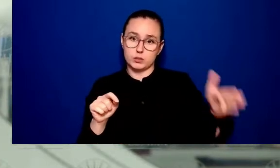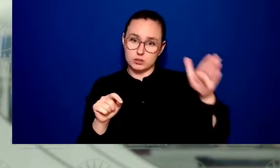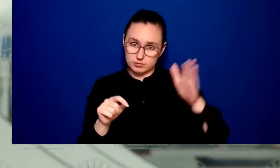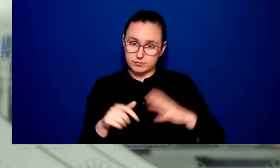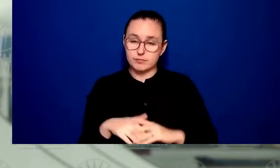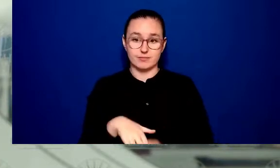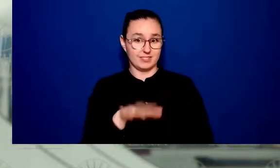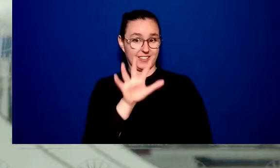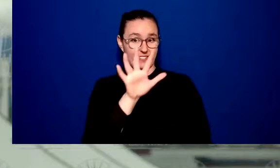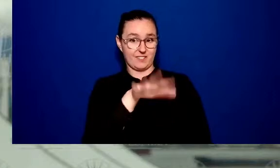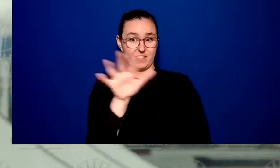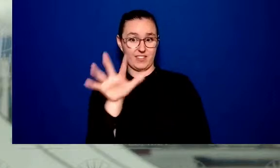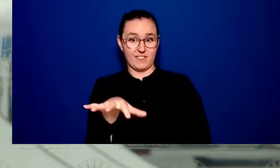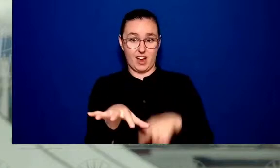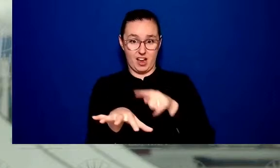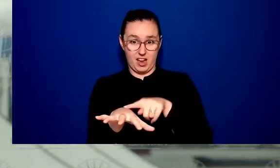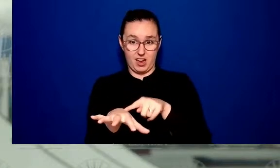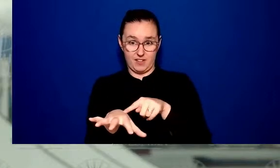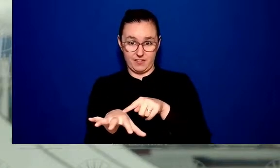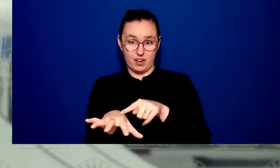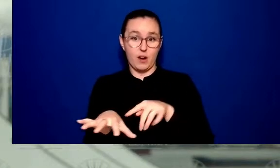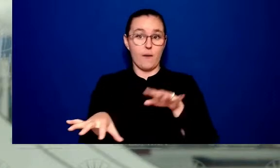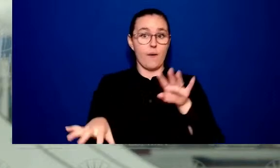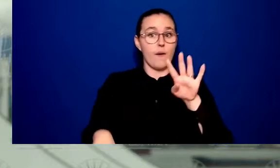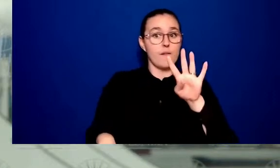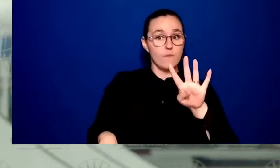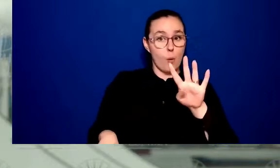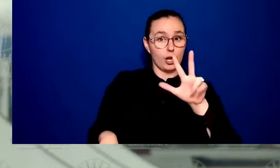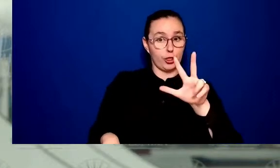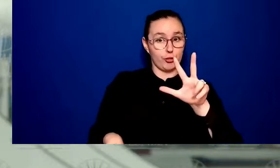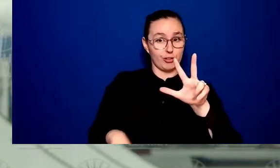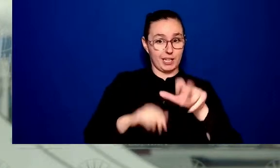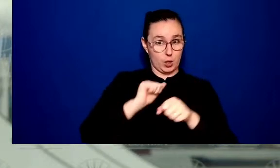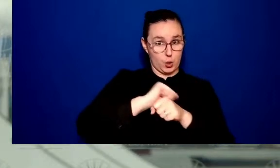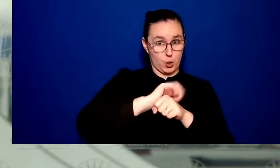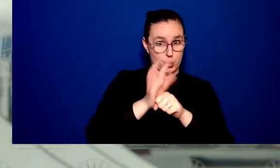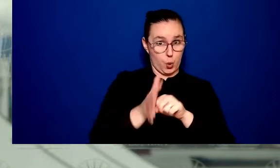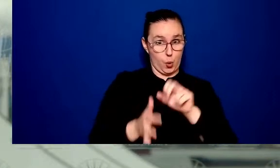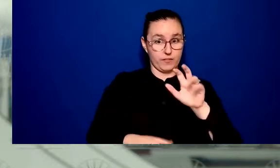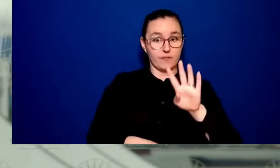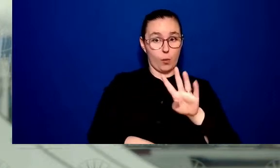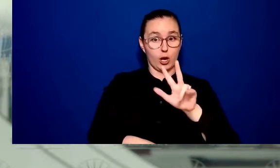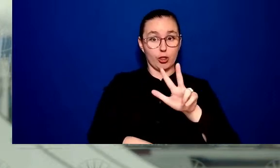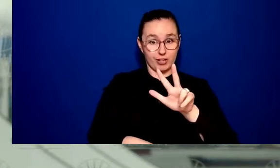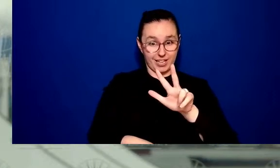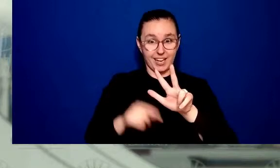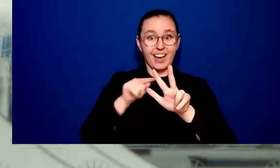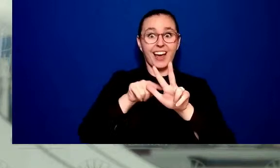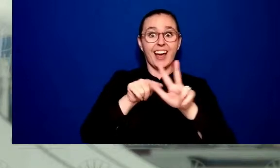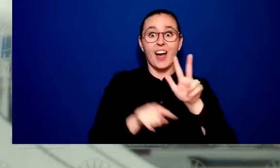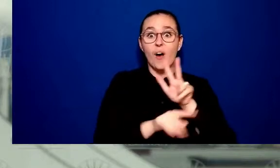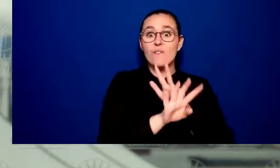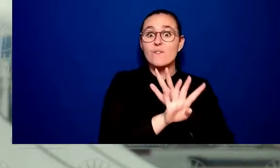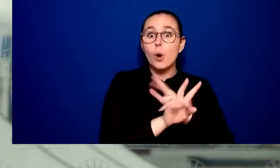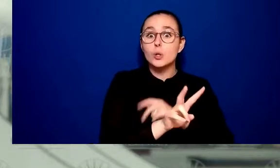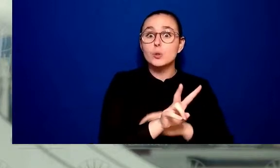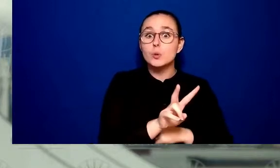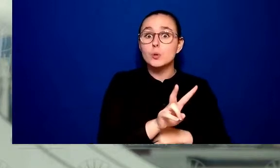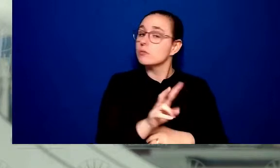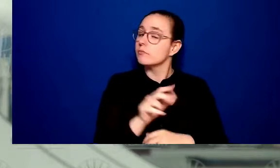Are are positive for Covid 1942. Are not fully vaccinated. 42. Not to leave vaccinated